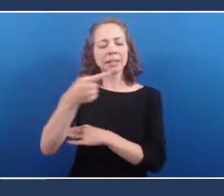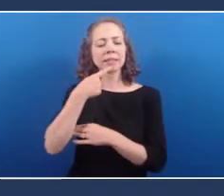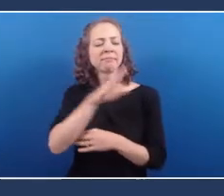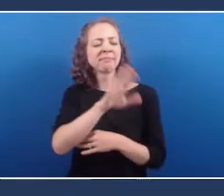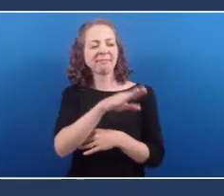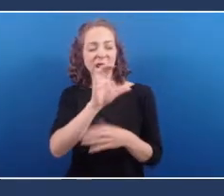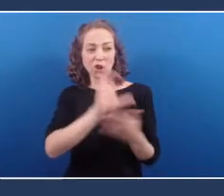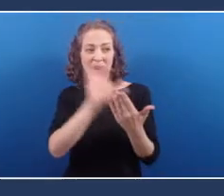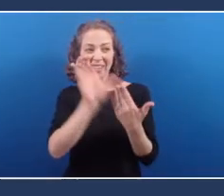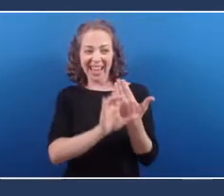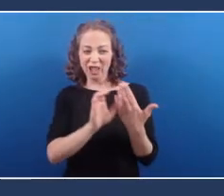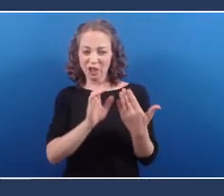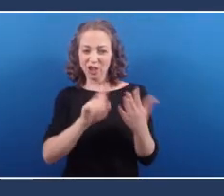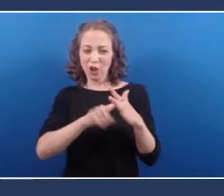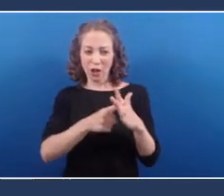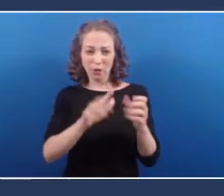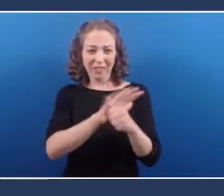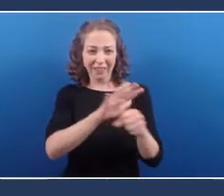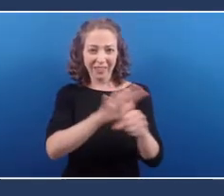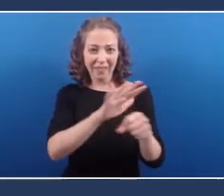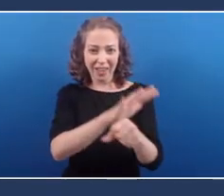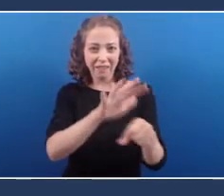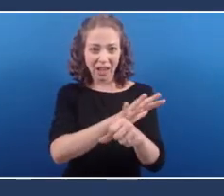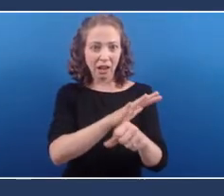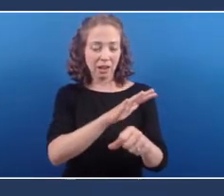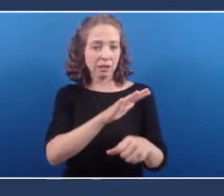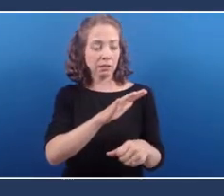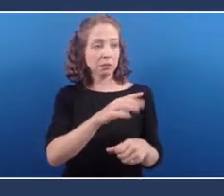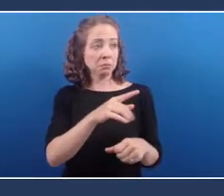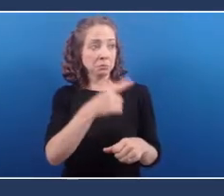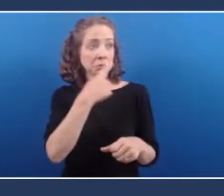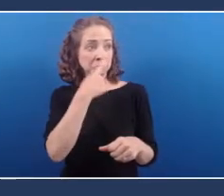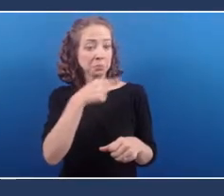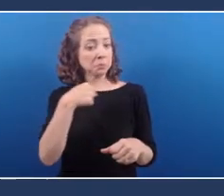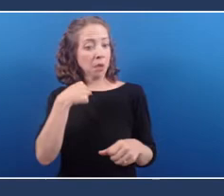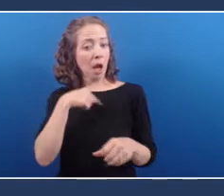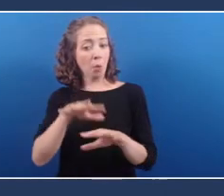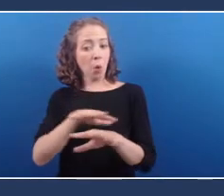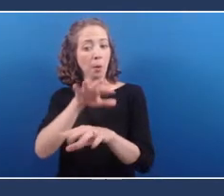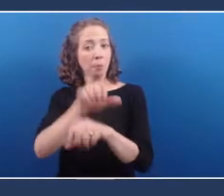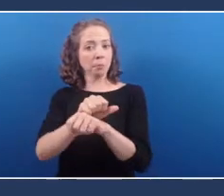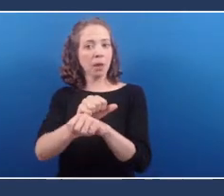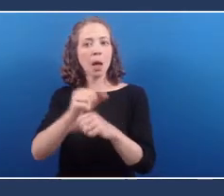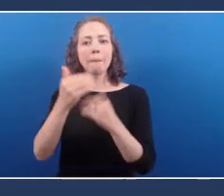Can I go ahead and block focus time for you? Which is two hours of focus time.